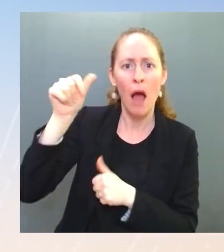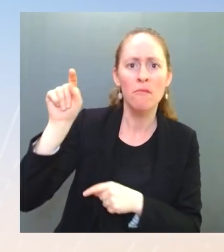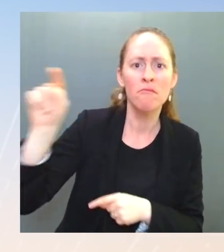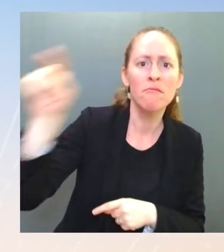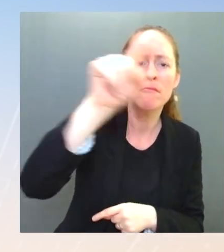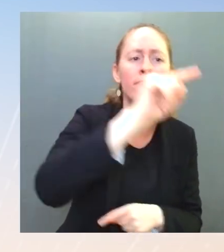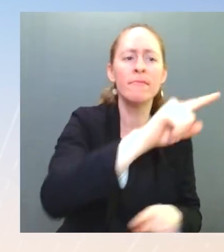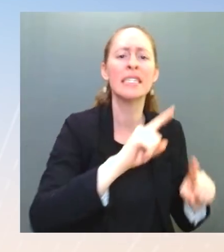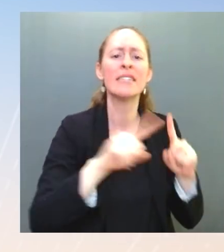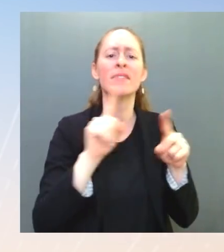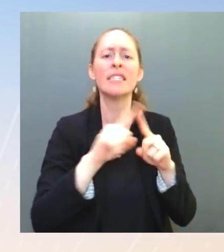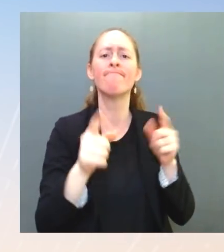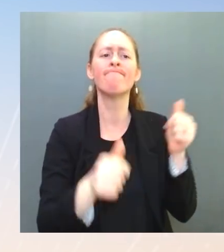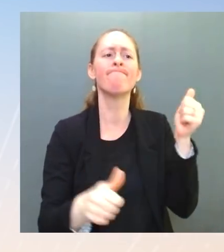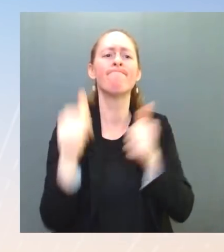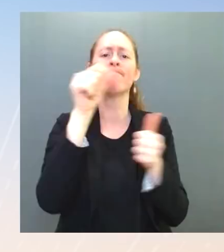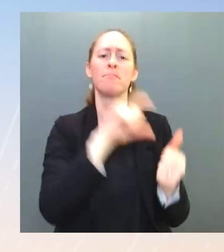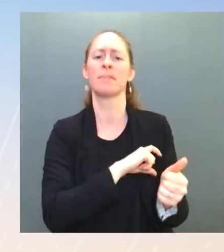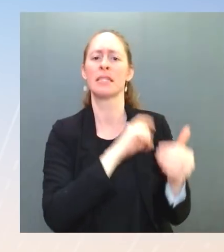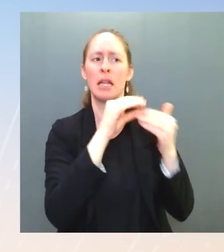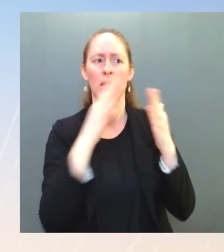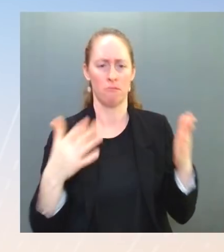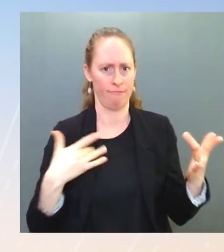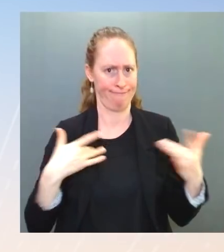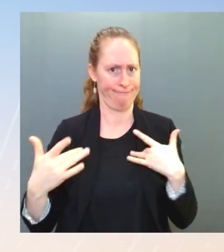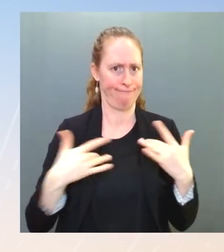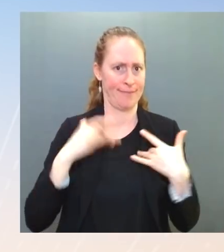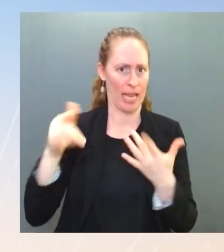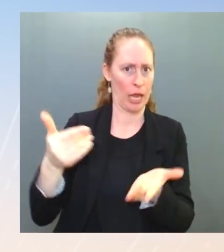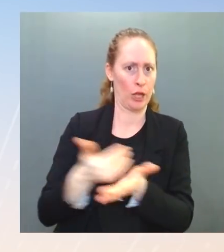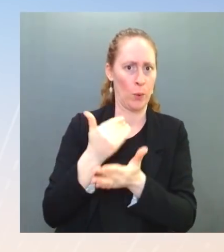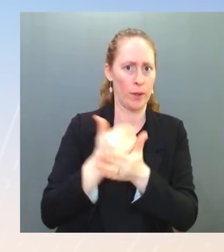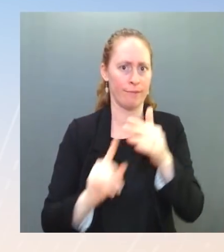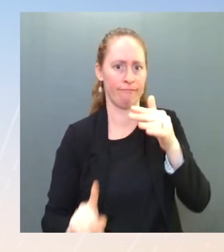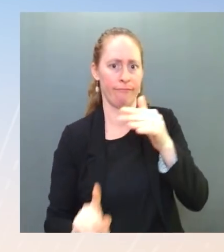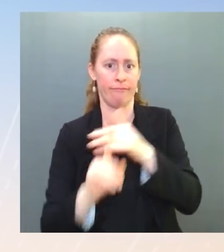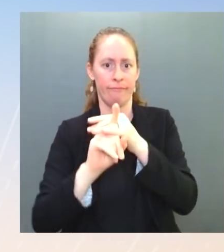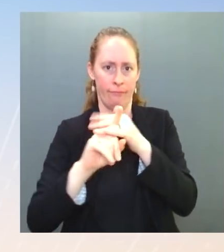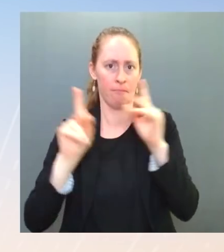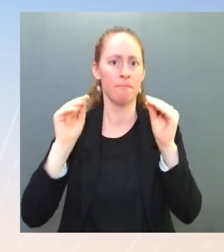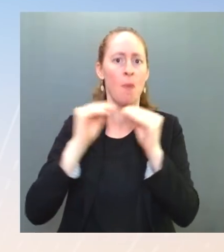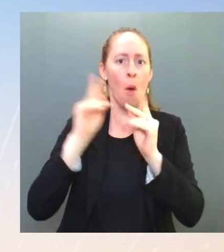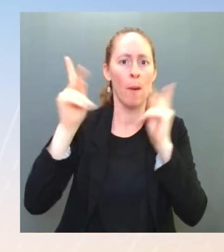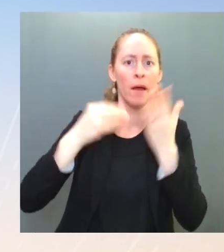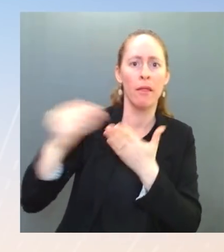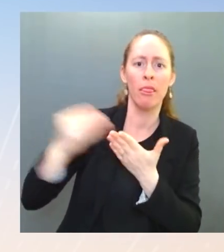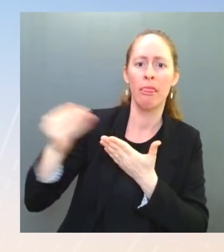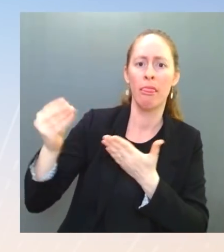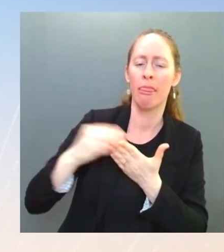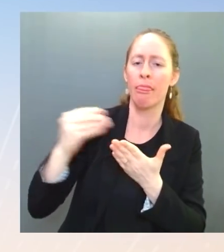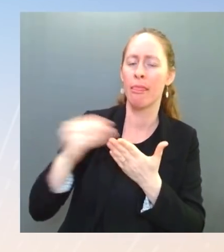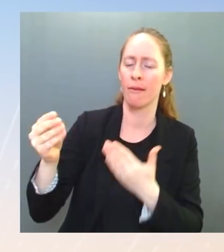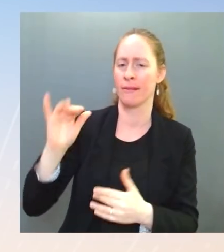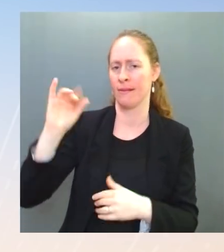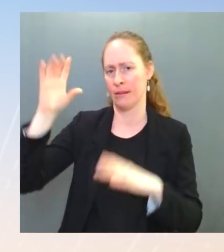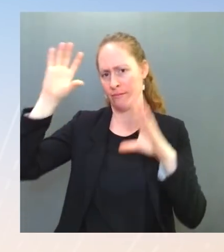how important these components that the President is announcing today are to addressing the threat of ghost guns.